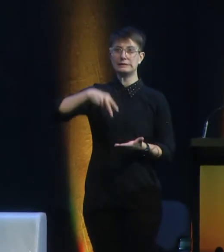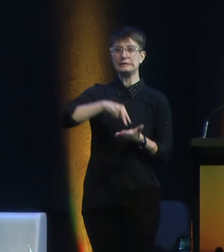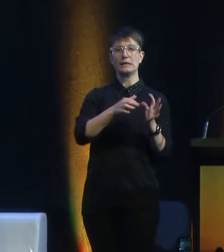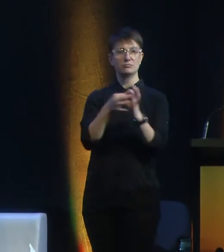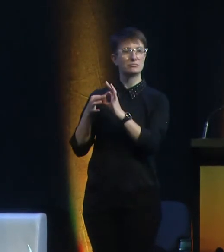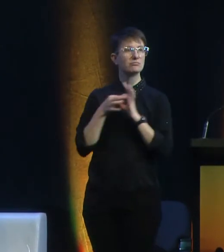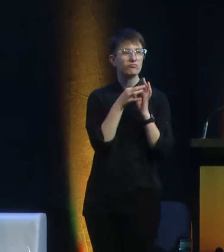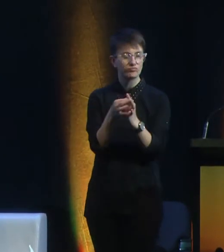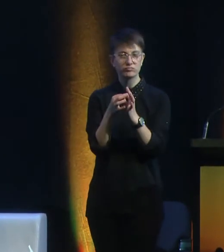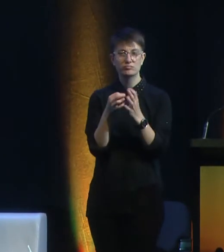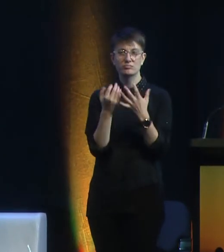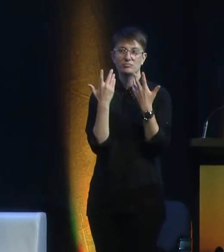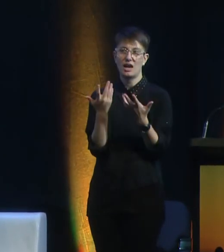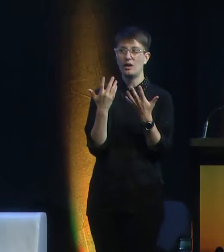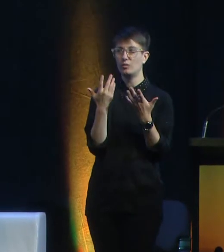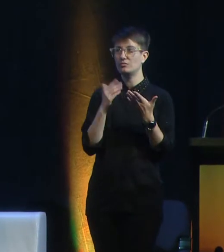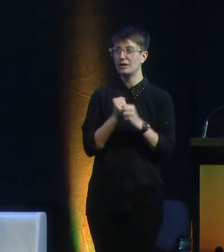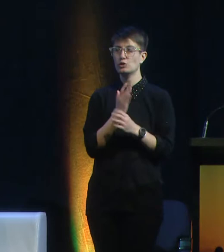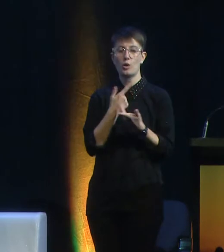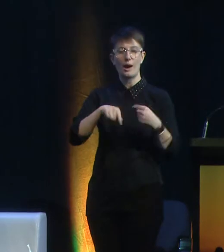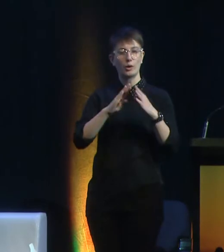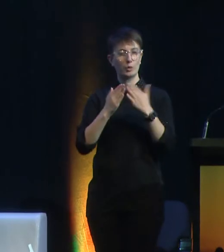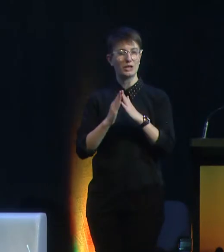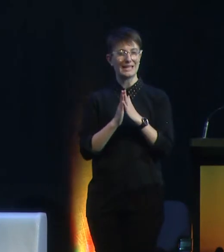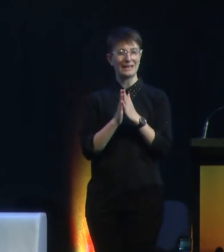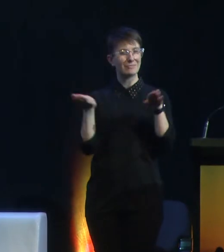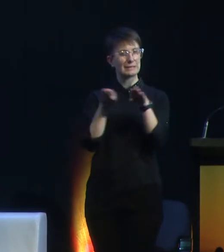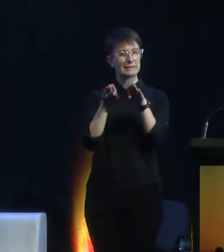and we're dealing with some of these big issues that we're going to face in terms of low-emissions.